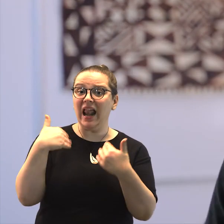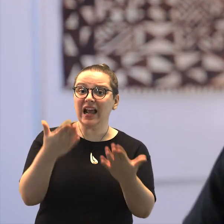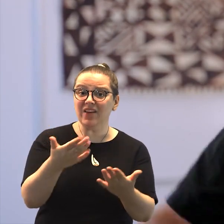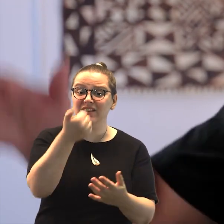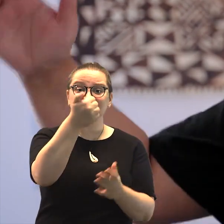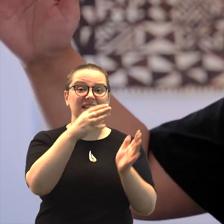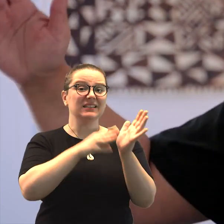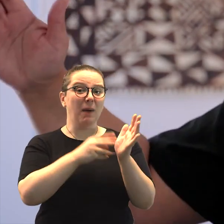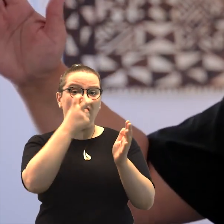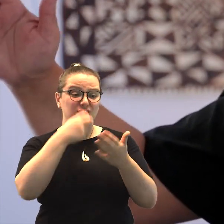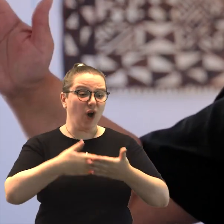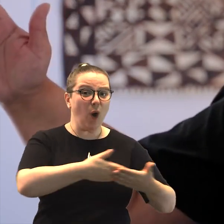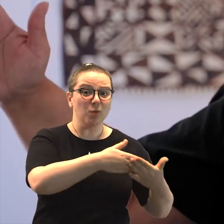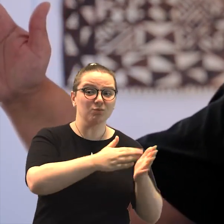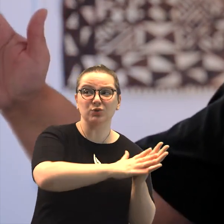all the way up to over a hundred.